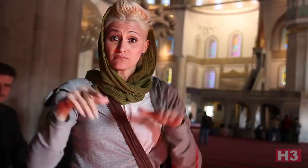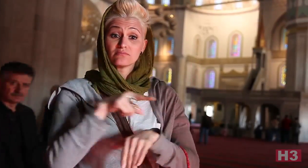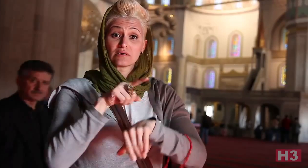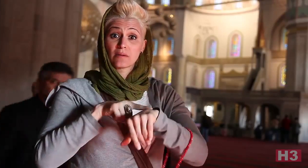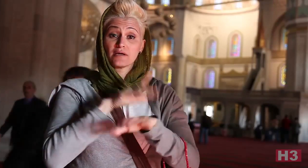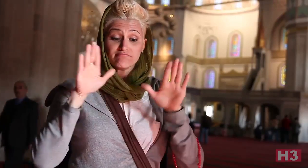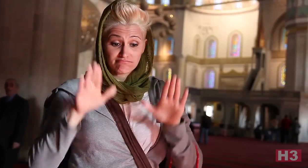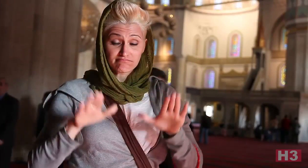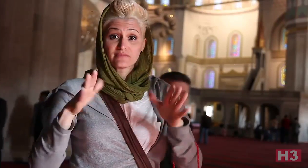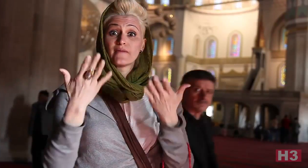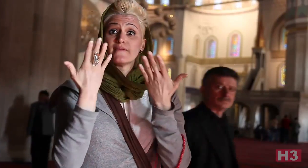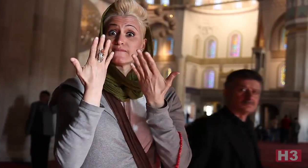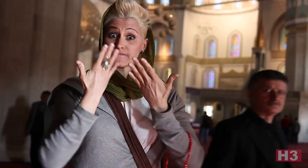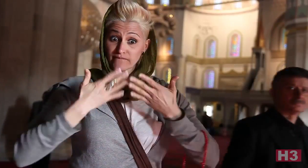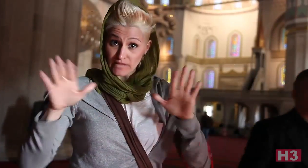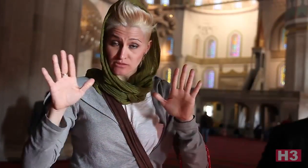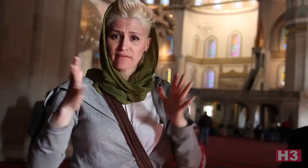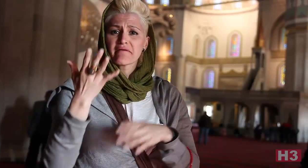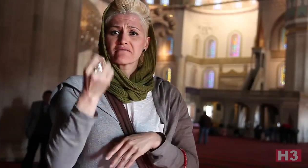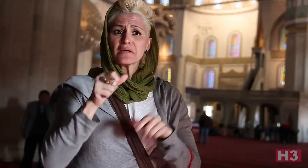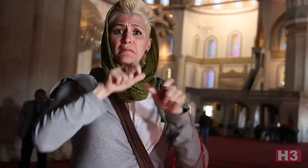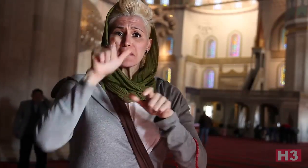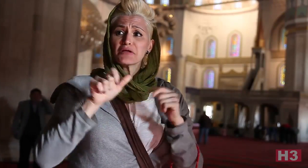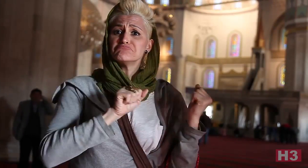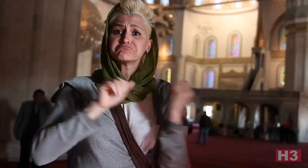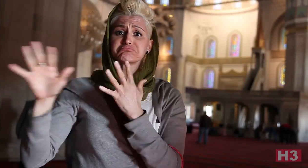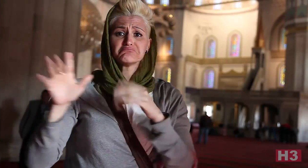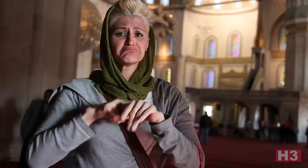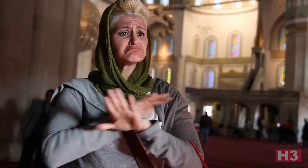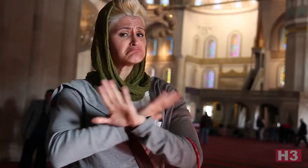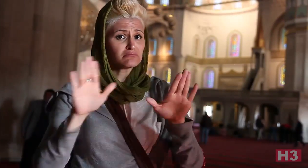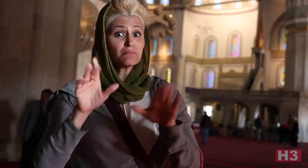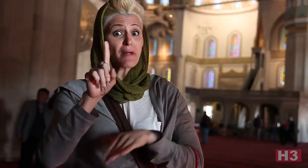They are used after prayer and with those who stay in the mosque after prayer time.